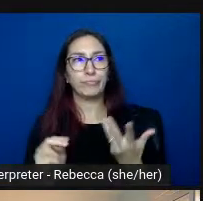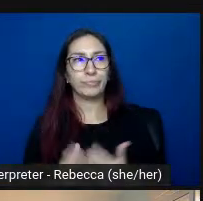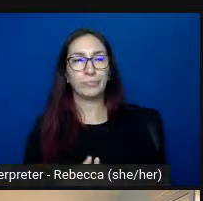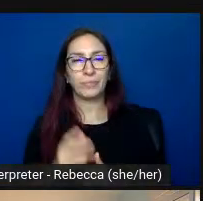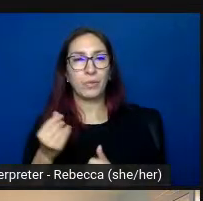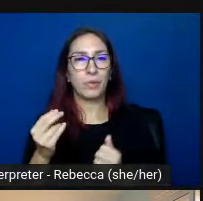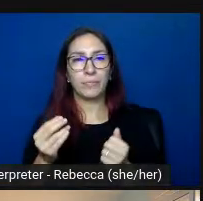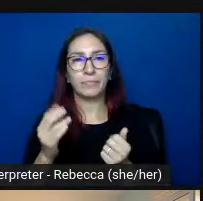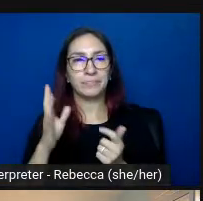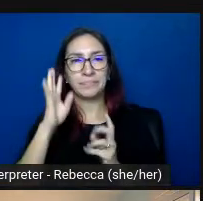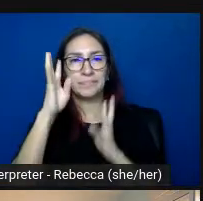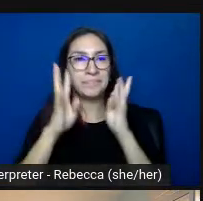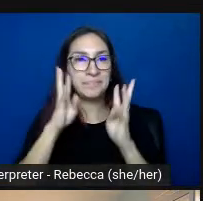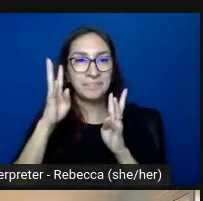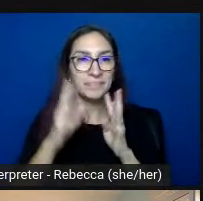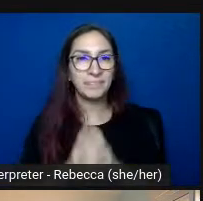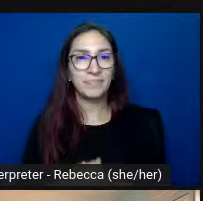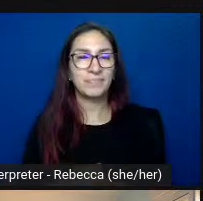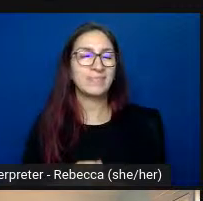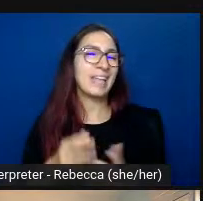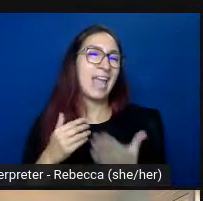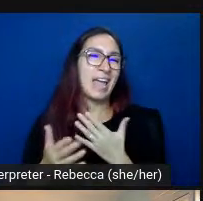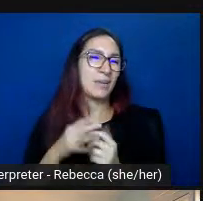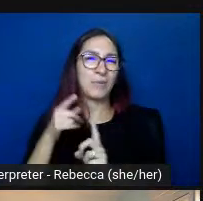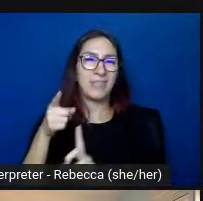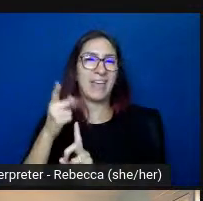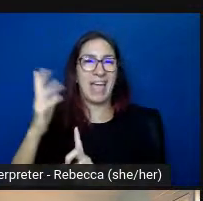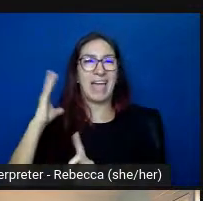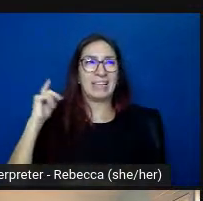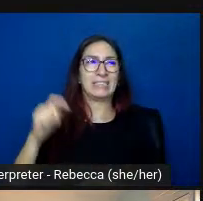developers to create their own personal software. Anyway as I